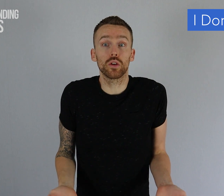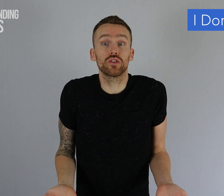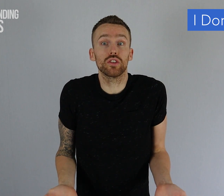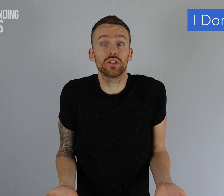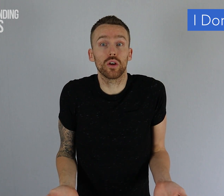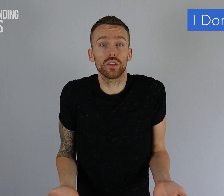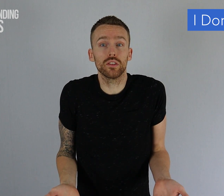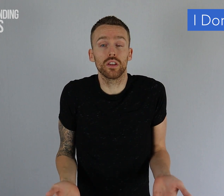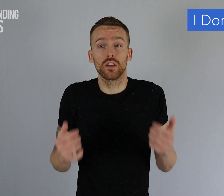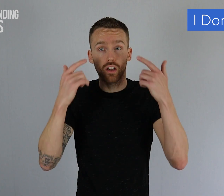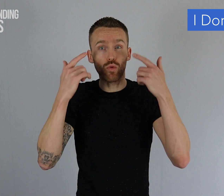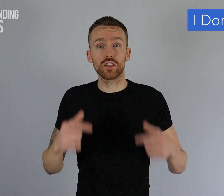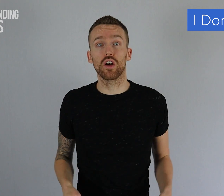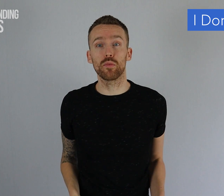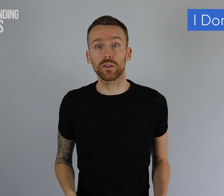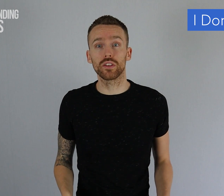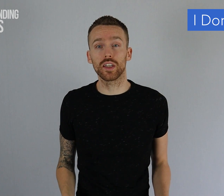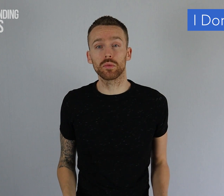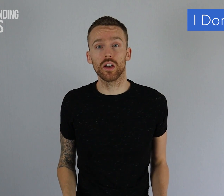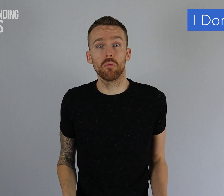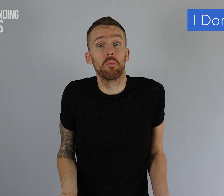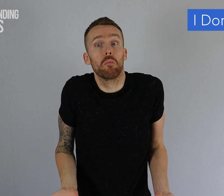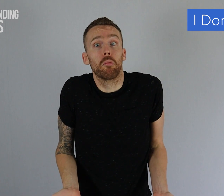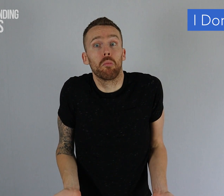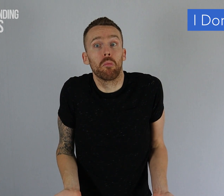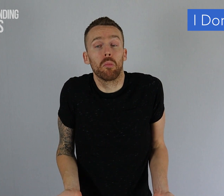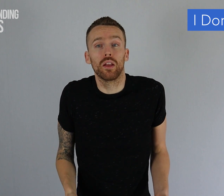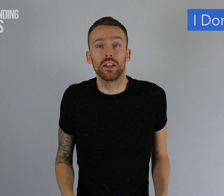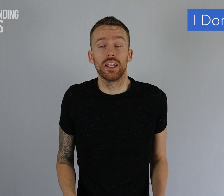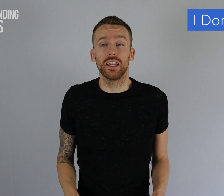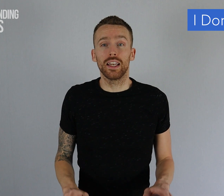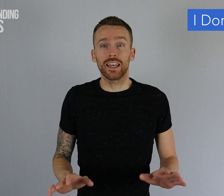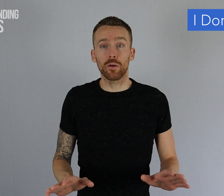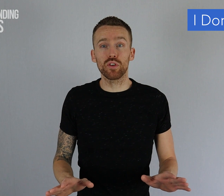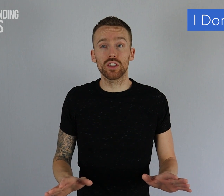you want to shrug your shoulders and raise your eyebrows at the same time. Now in British